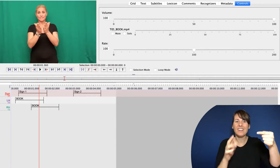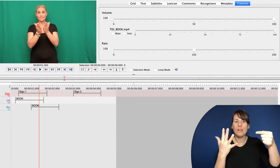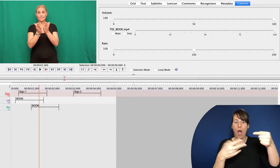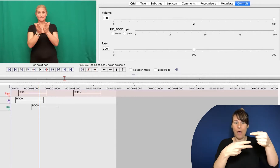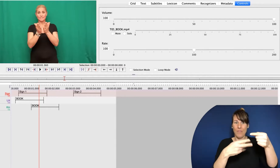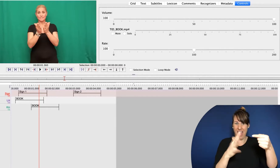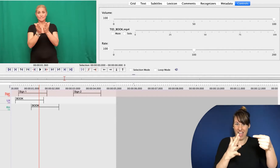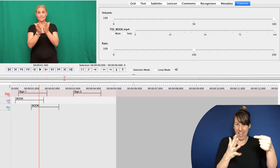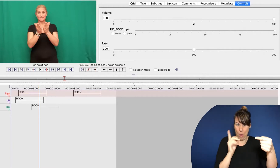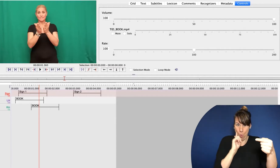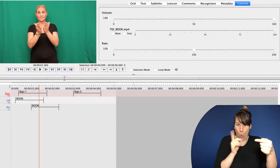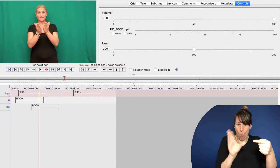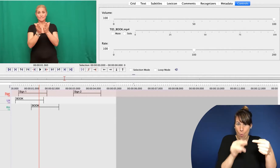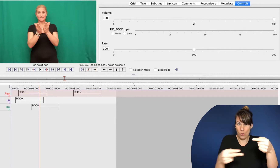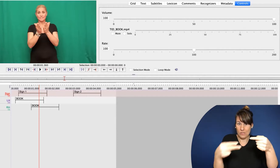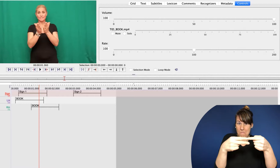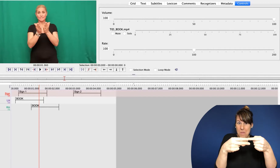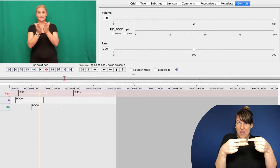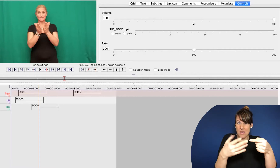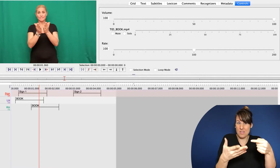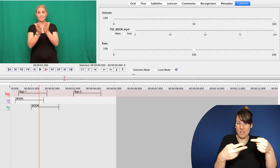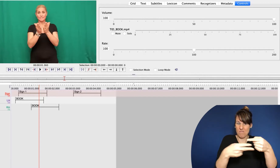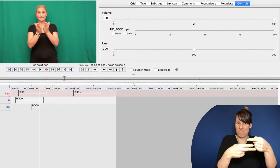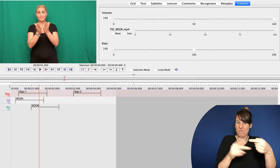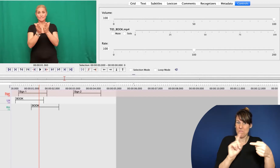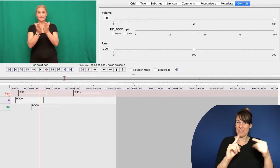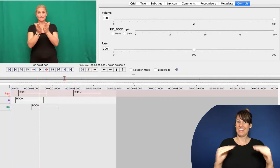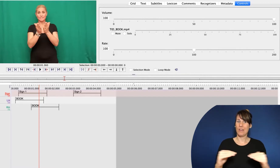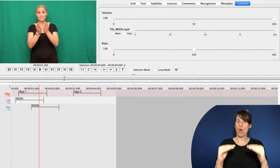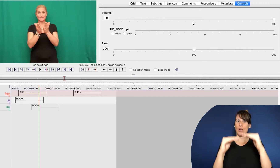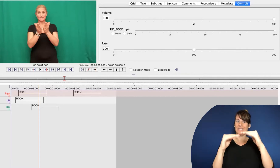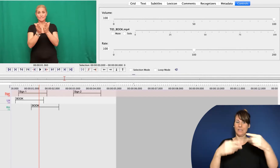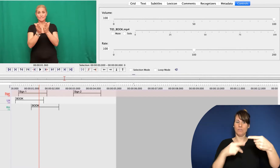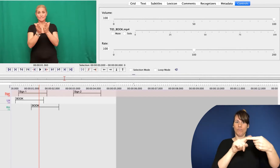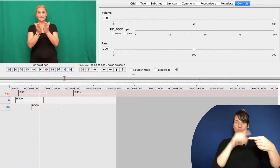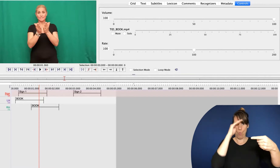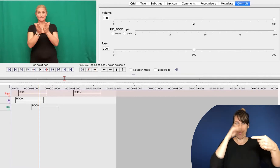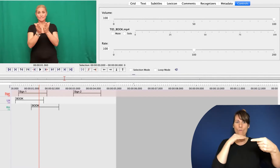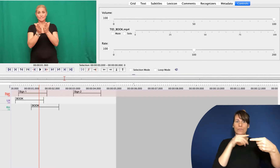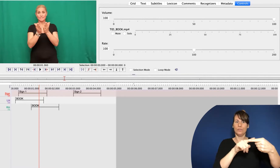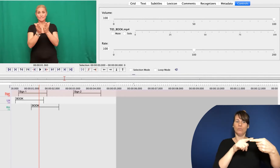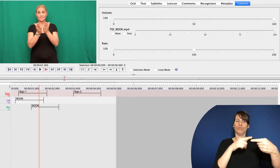the very first tier, which is the sign tier In order to show these kind of hierarchies,